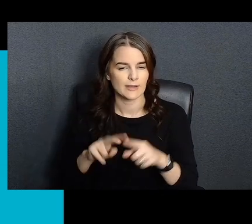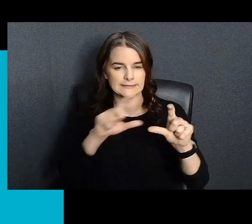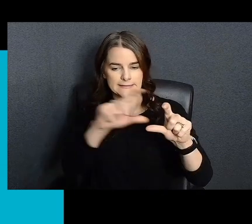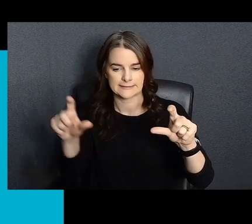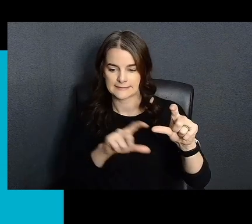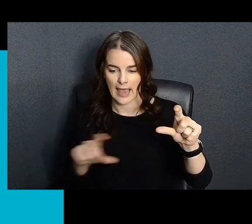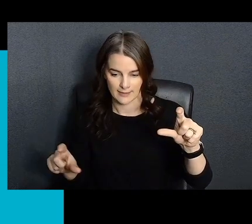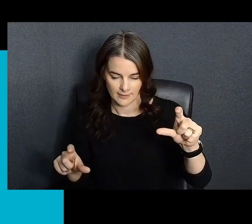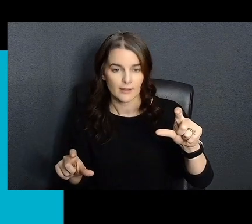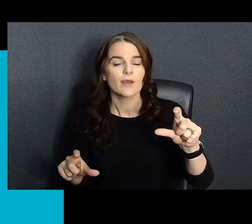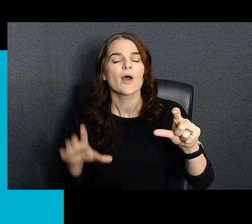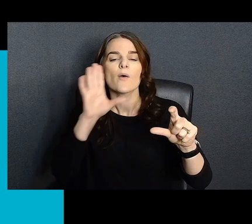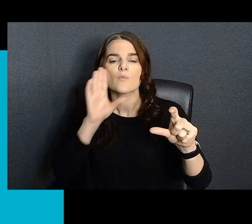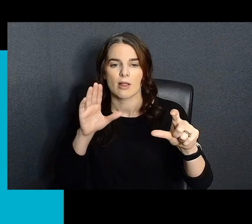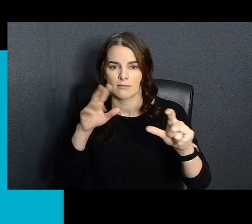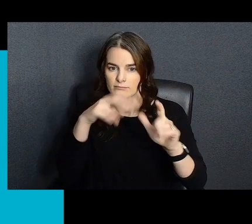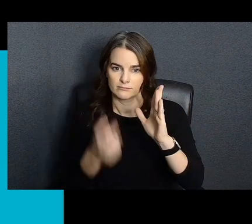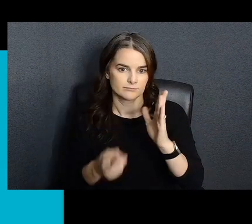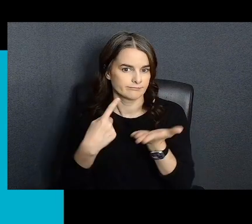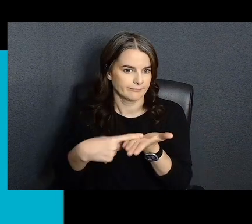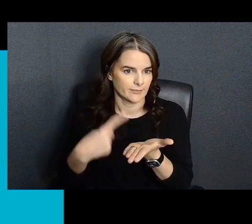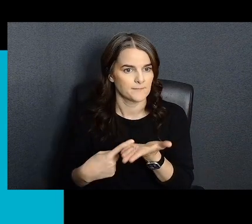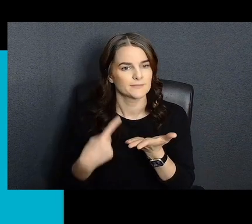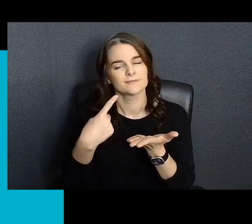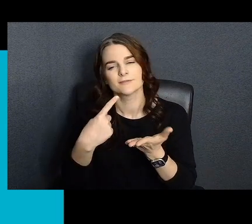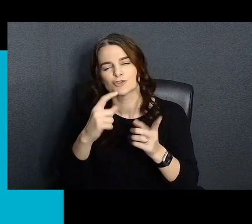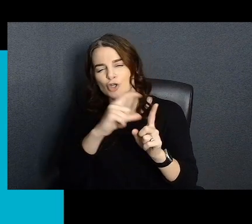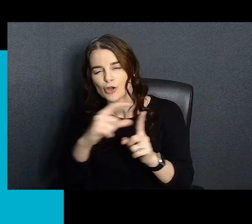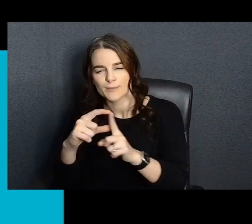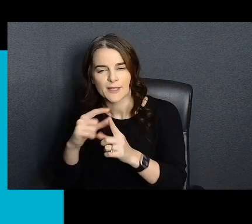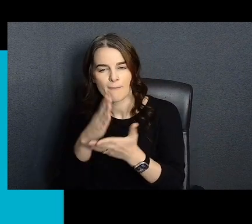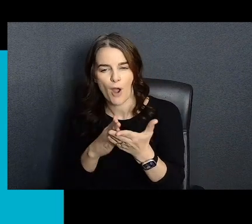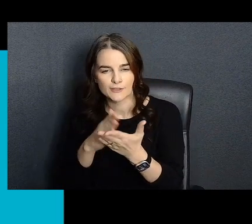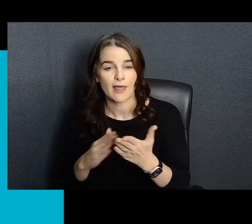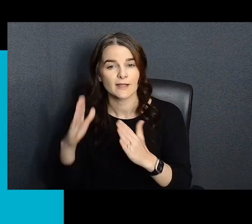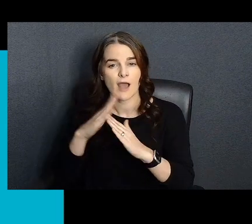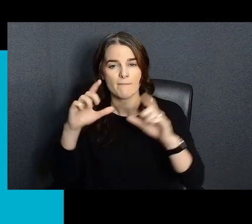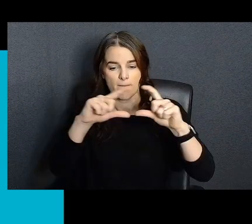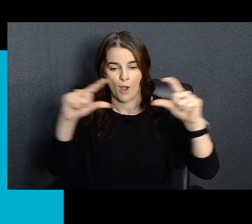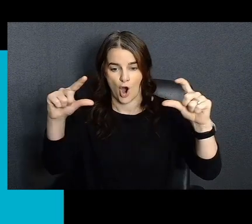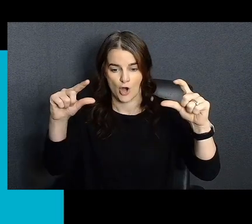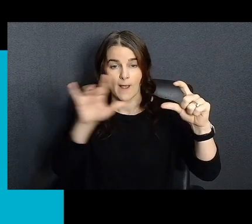in a little bit of this one. But just to talk about some of the terms and the parts-- so this top bar here, that's blank.